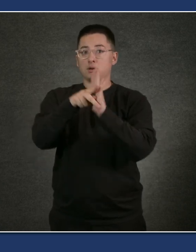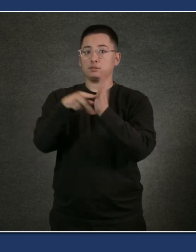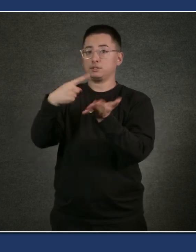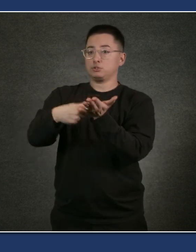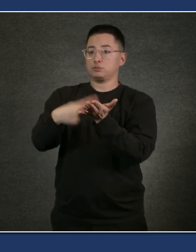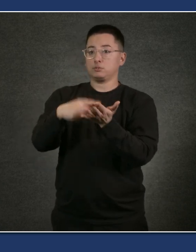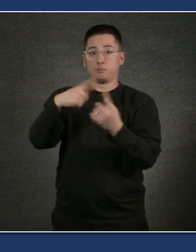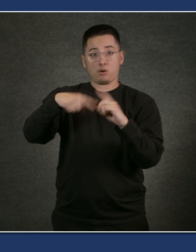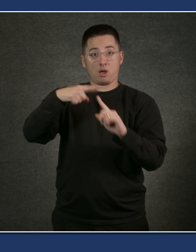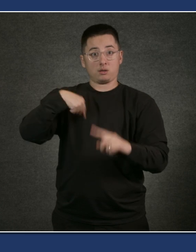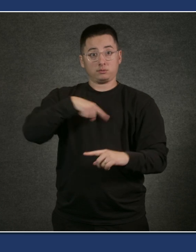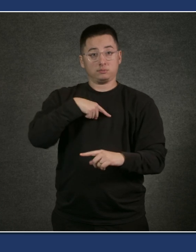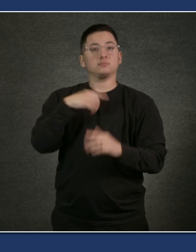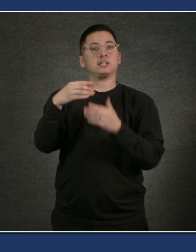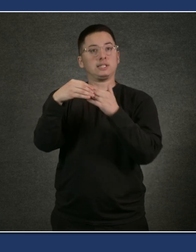Thank you.